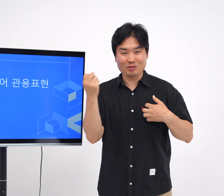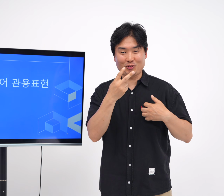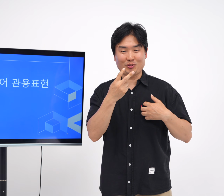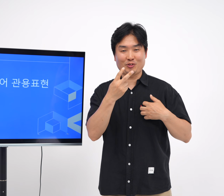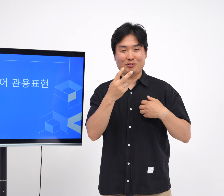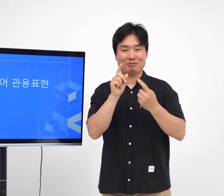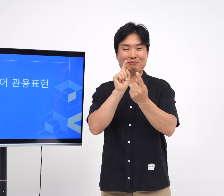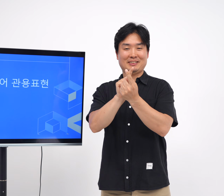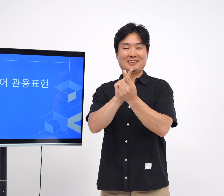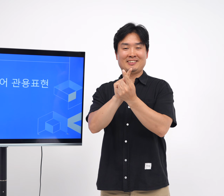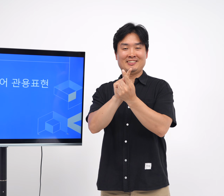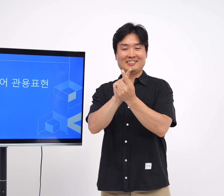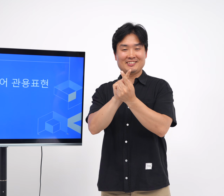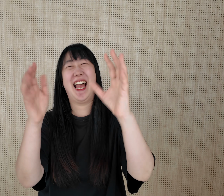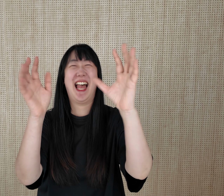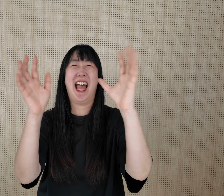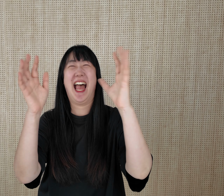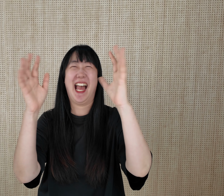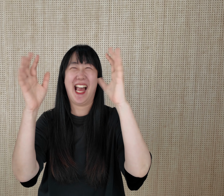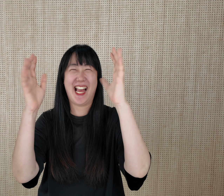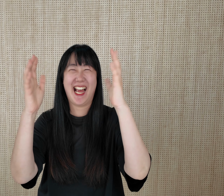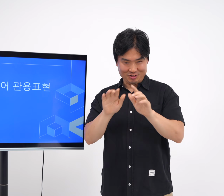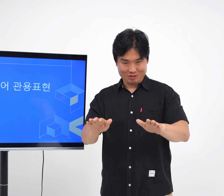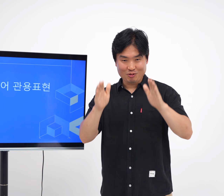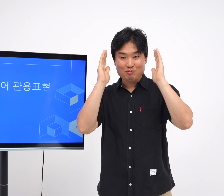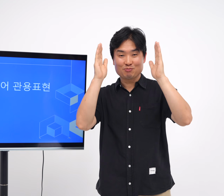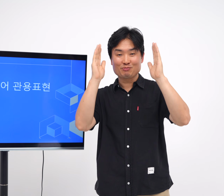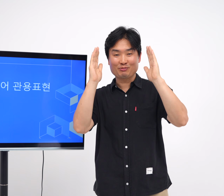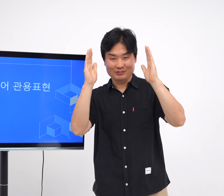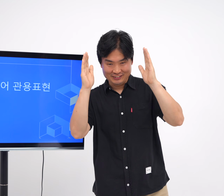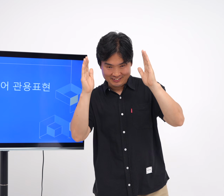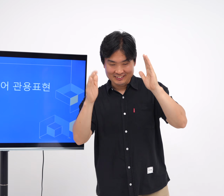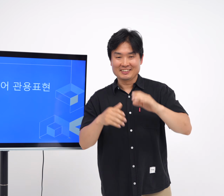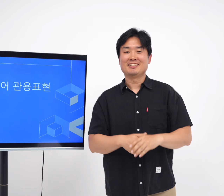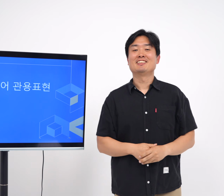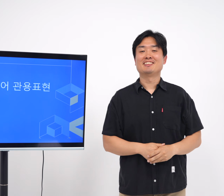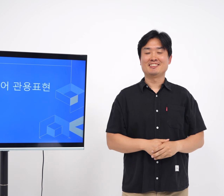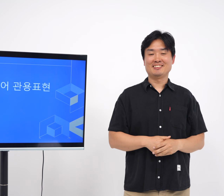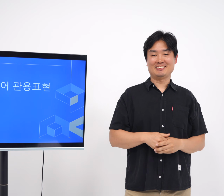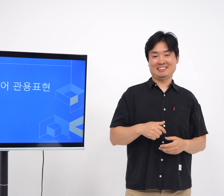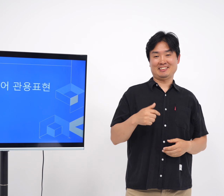We met again. Wow~ Today's class is like this.